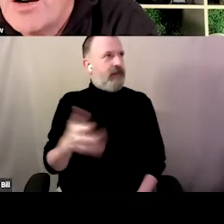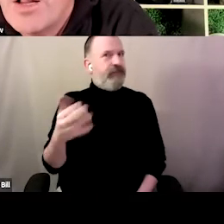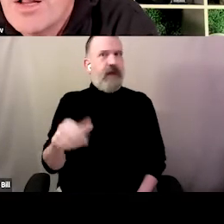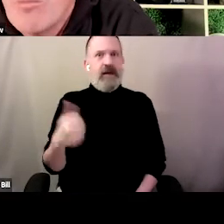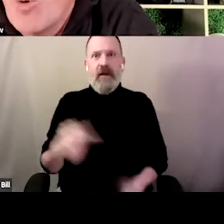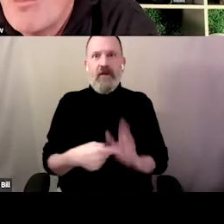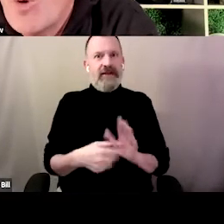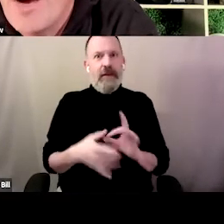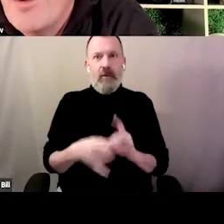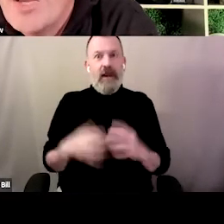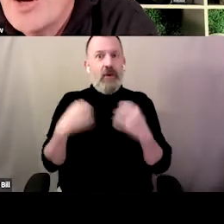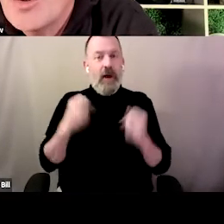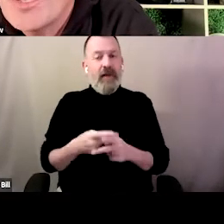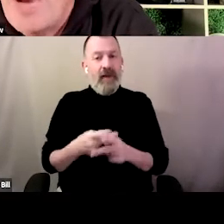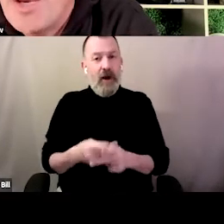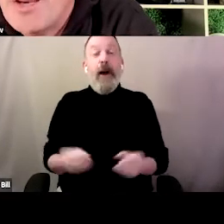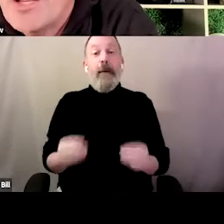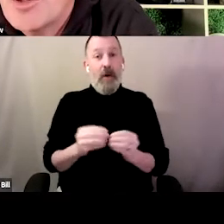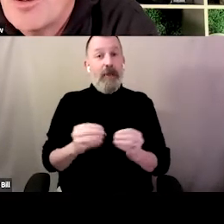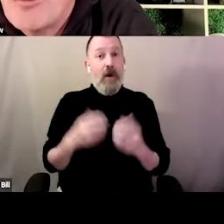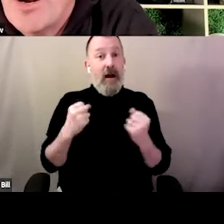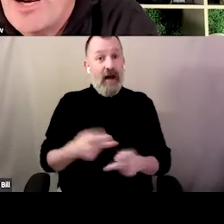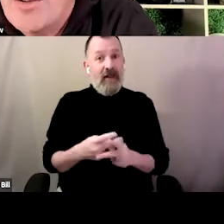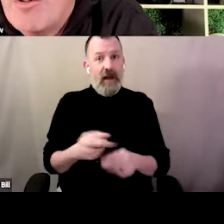CalebBarlow: More and more healthcare uses epic as their electronic healthcare